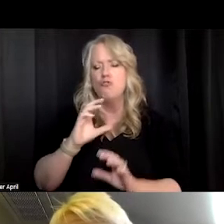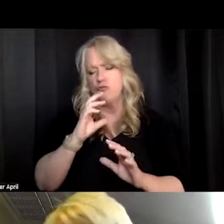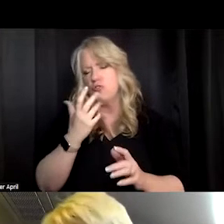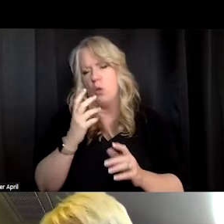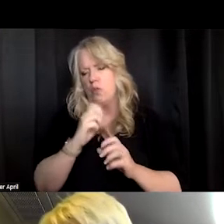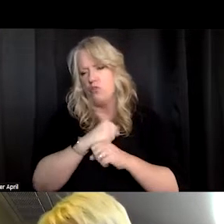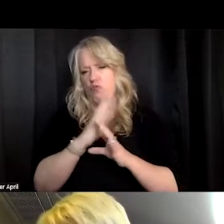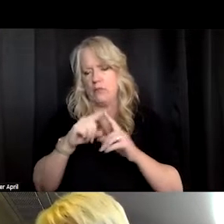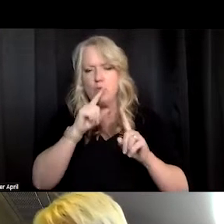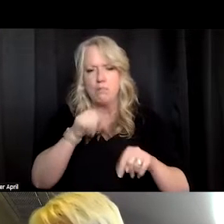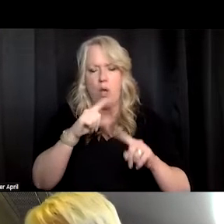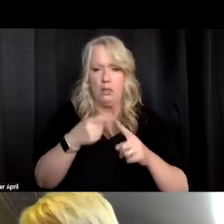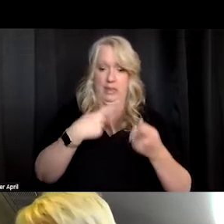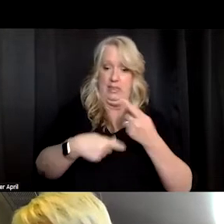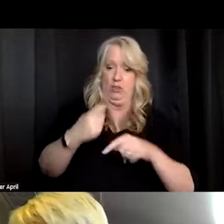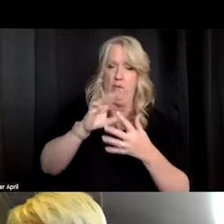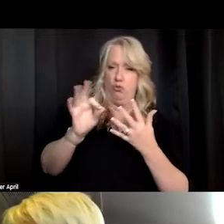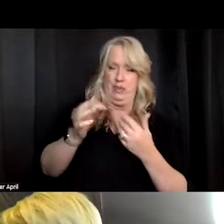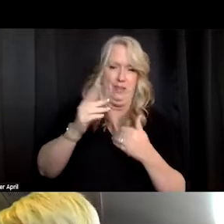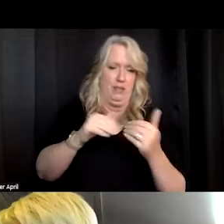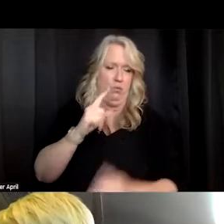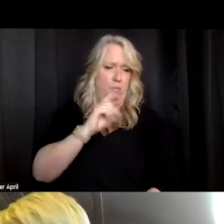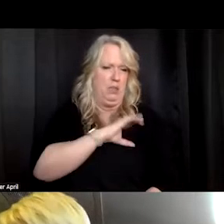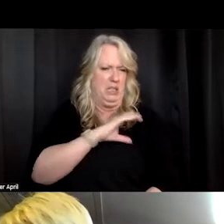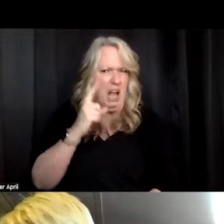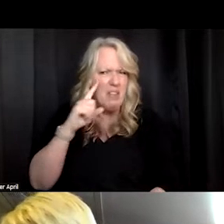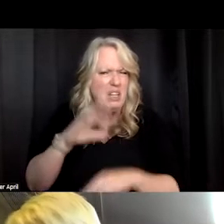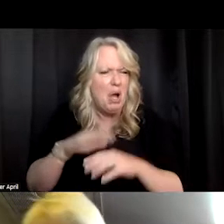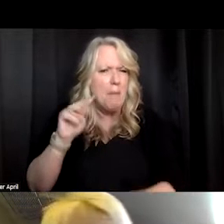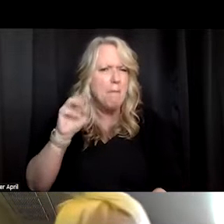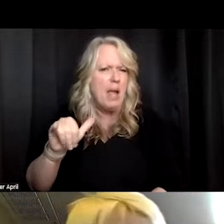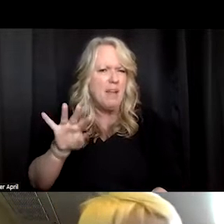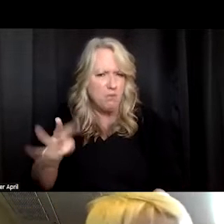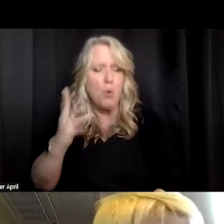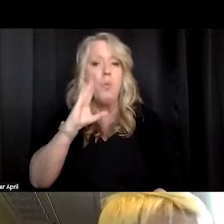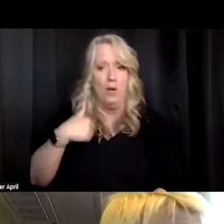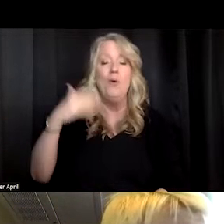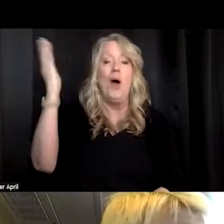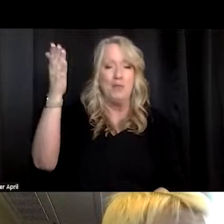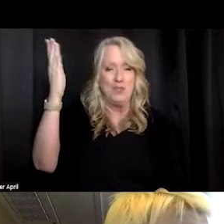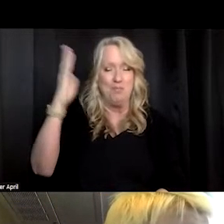GOOGLE CIVILIAN CRISIS RESPONSE, EQUITABLE ALTERNATIVES TO POLICE. TAKE A GANDER AT IT. AND, ON,